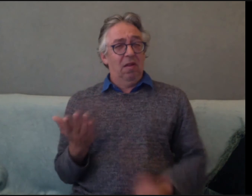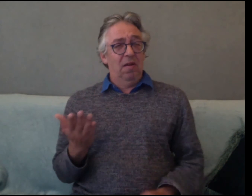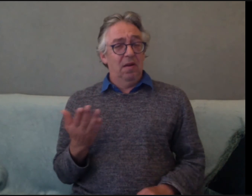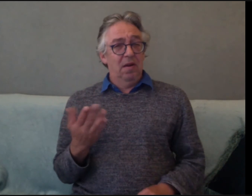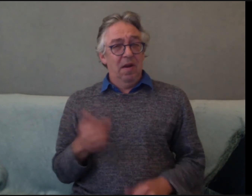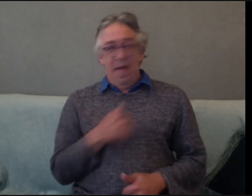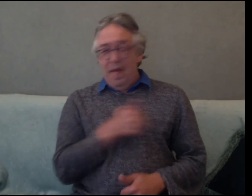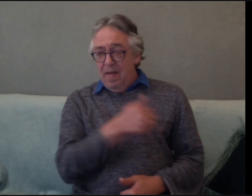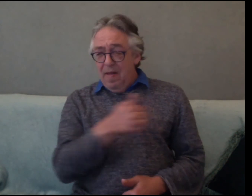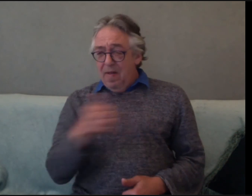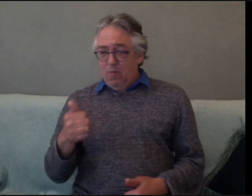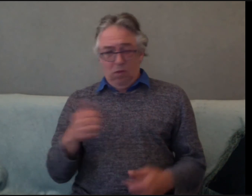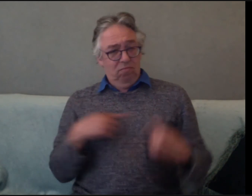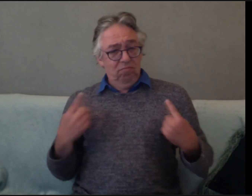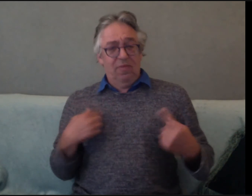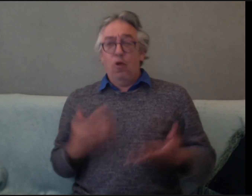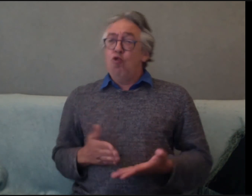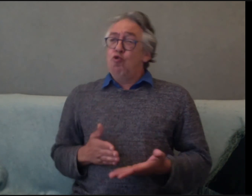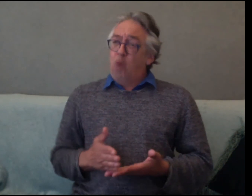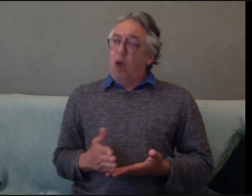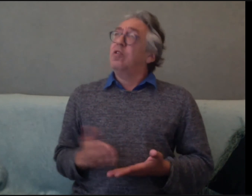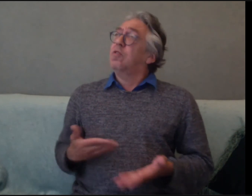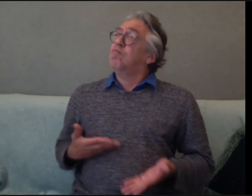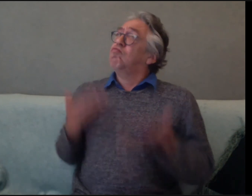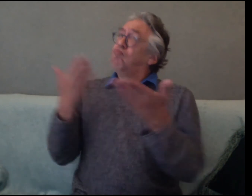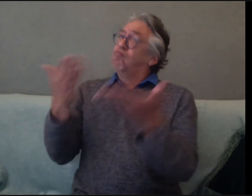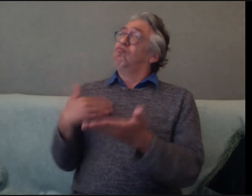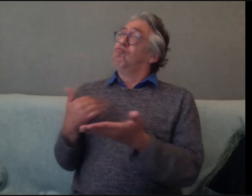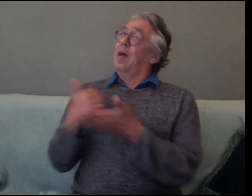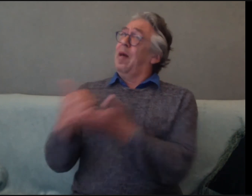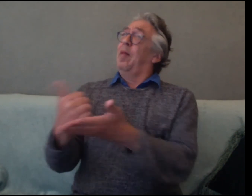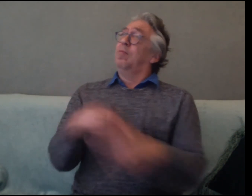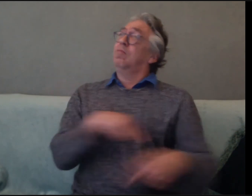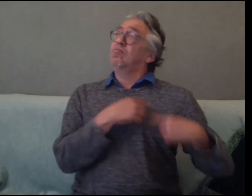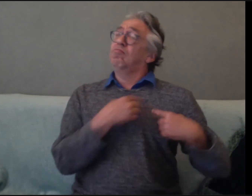And this can happen if all of us, we work together on it